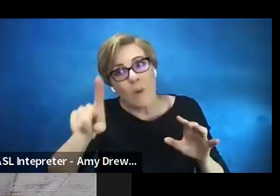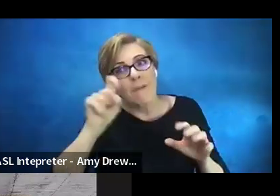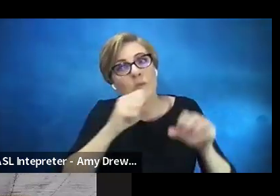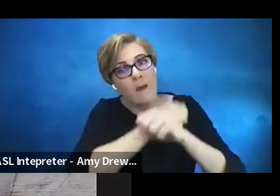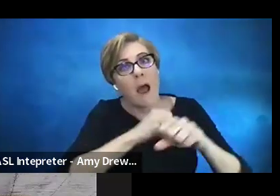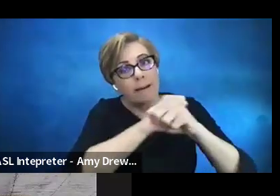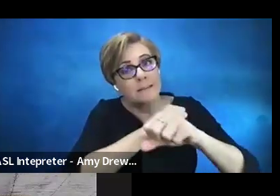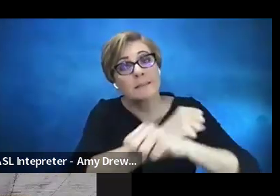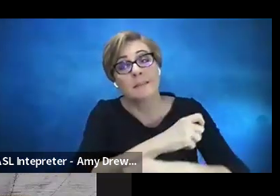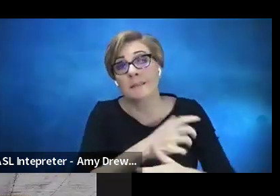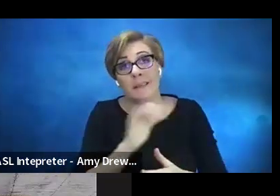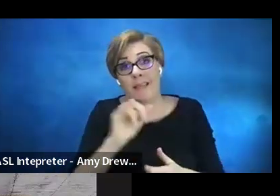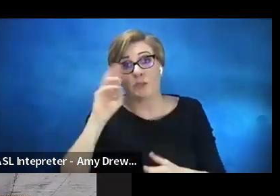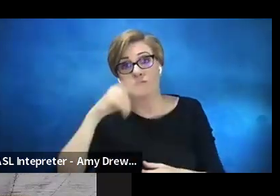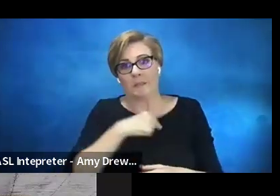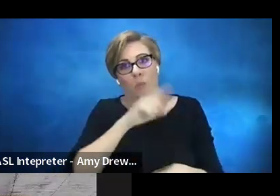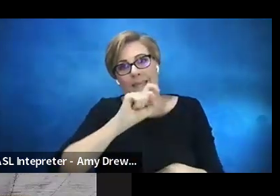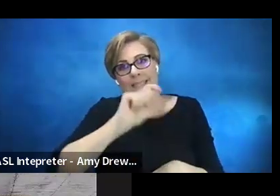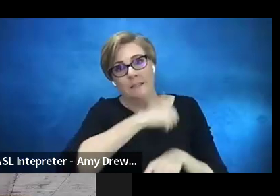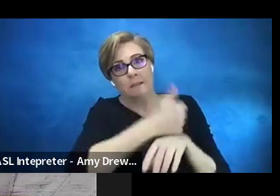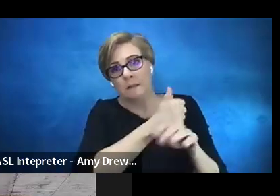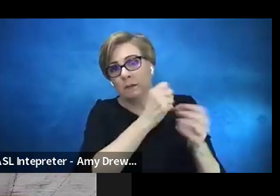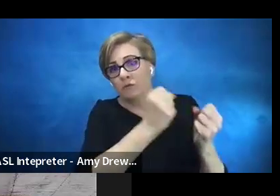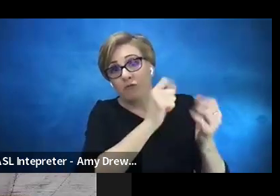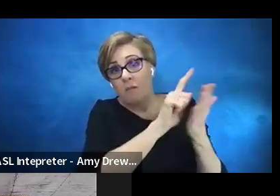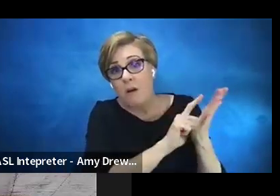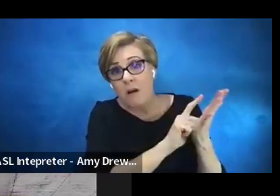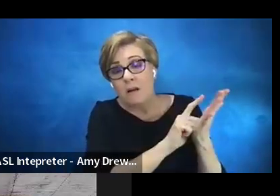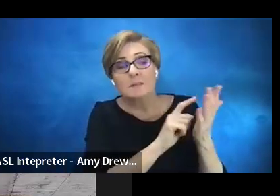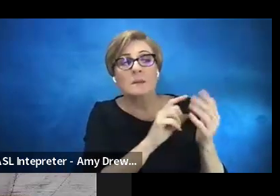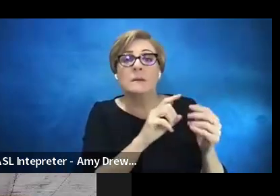And so I hope that folks like AAPD and other entities that do advocacy will be helping to give folks information about when is the time to do that. But I also think you need to be doing this very much on a local level. I completely agree with Katy. A lot of this stuff is just common sense. It's just human decency. And it's the kind of stuff, if you're really engaged with your own school district, you can often make a lot of progress on. It's terrible sometimes that